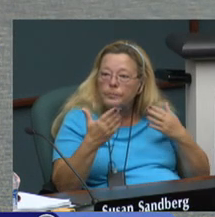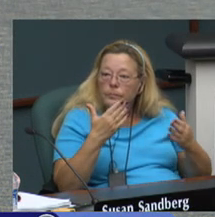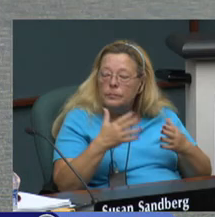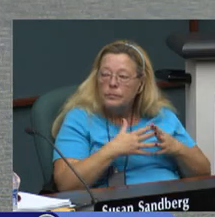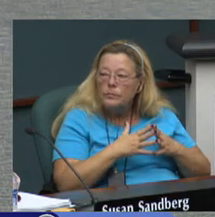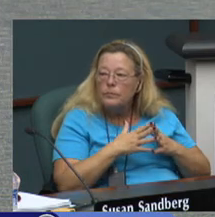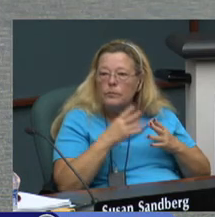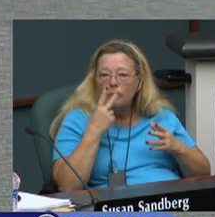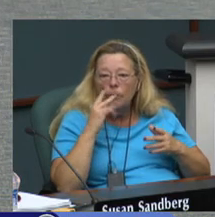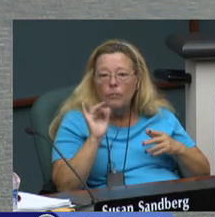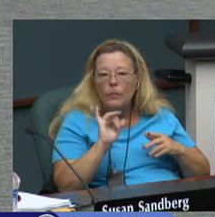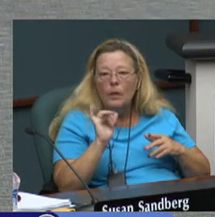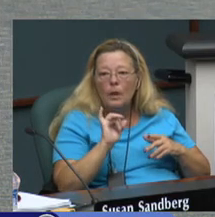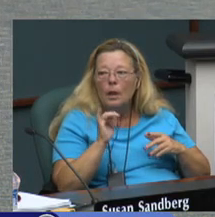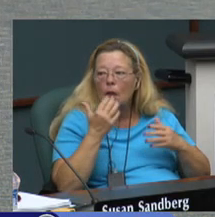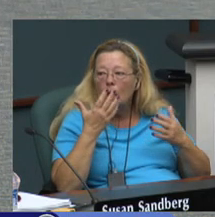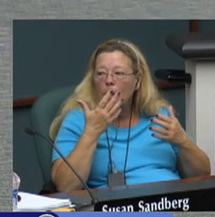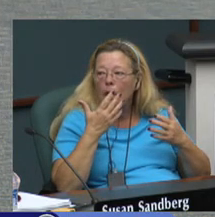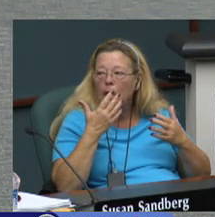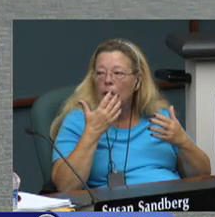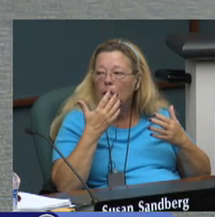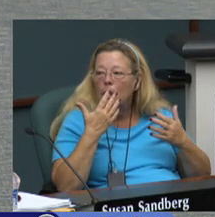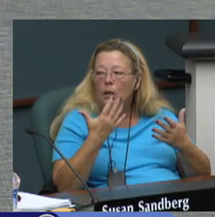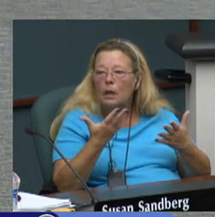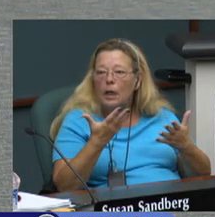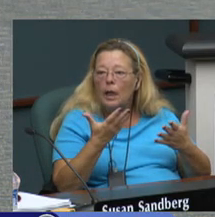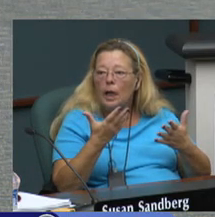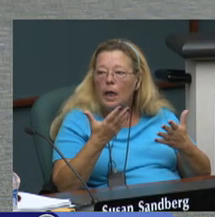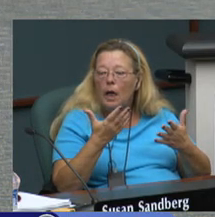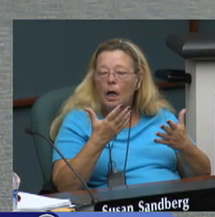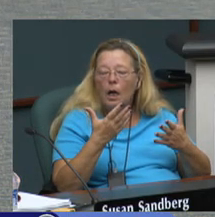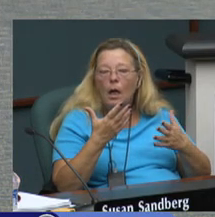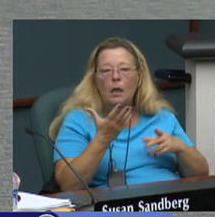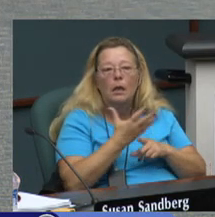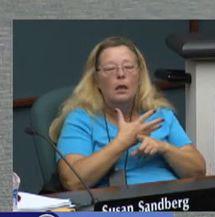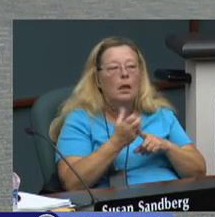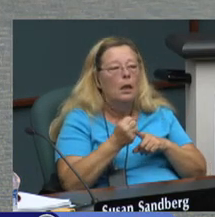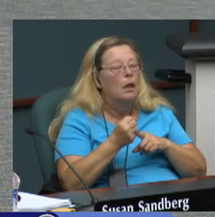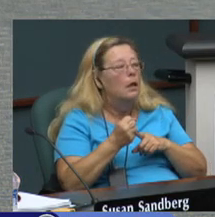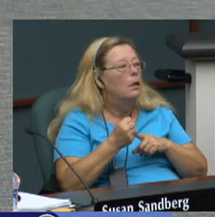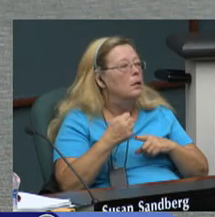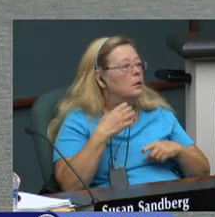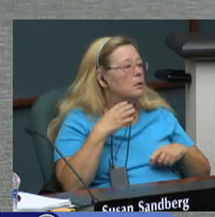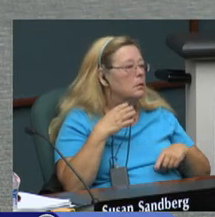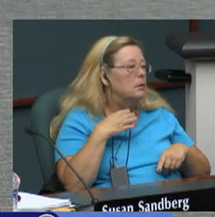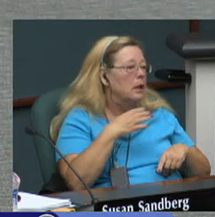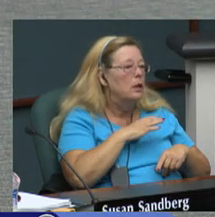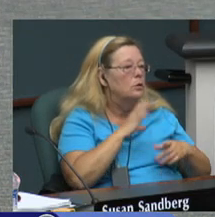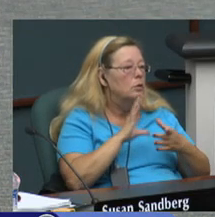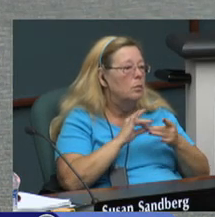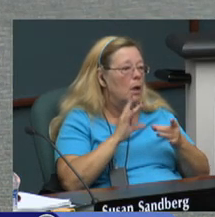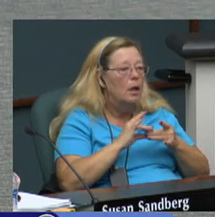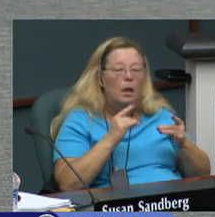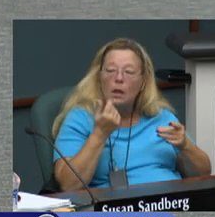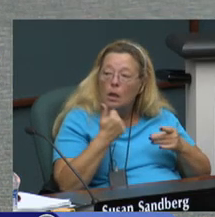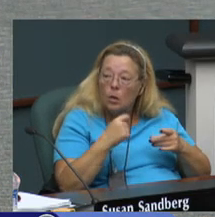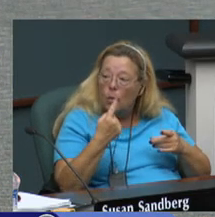like we've now exhausted council comment unless anyone else hasn't spoken all